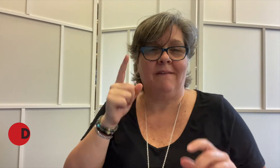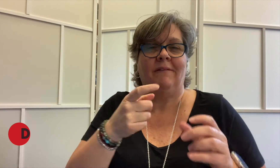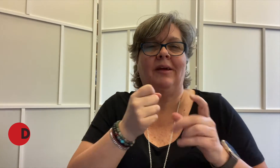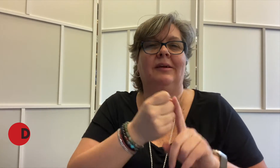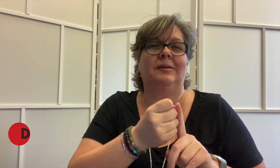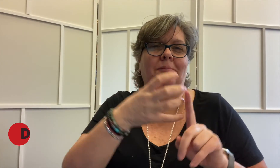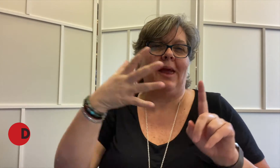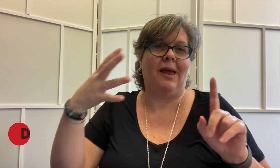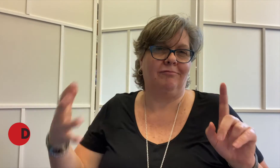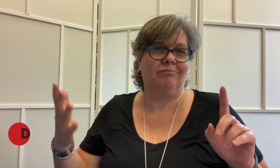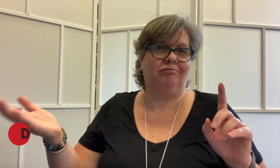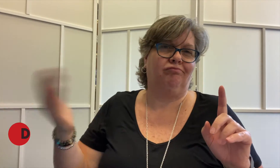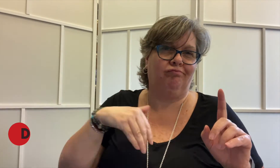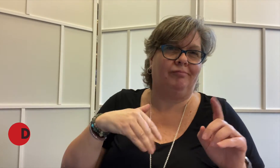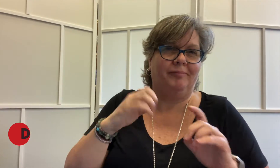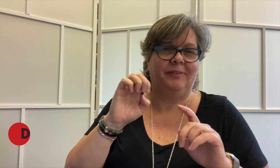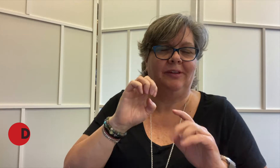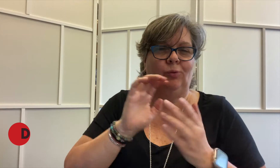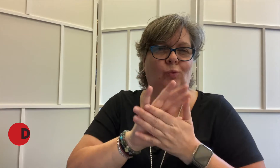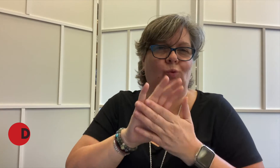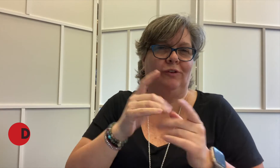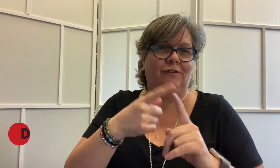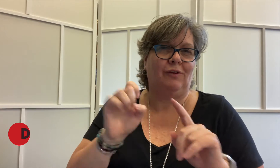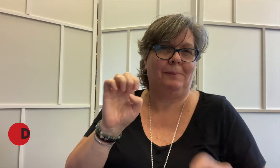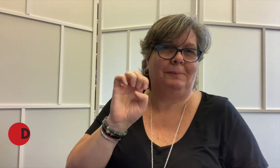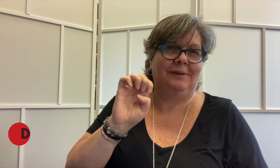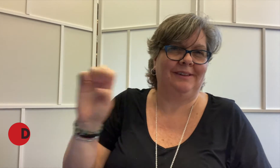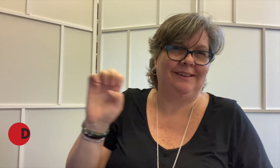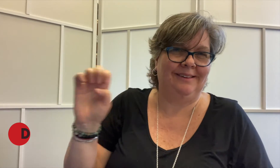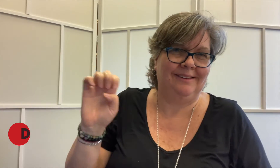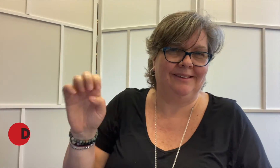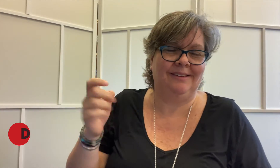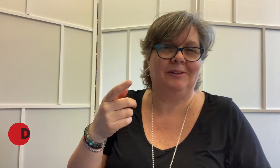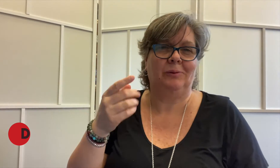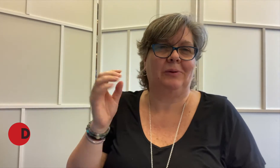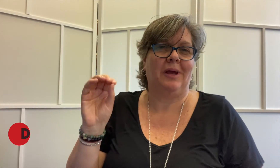involvement for Schools in the East.